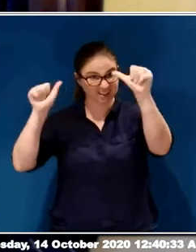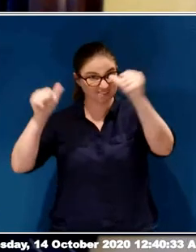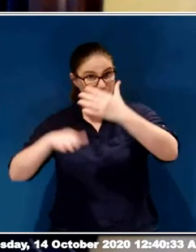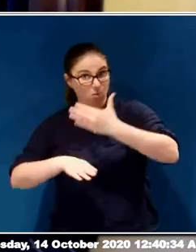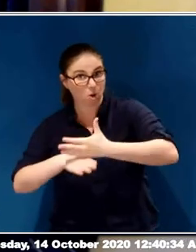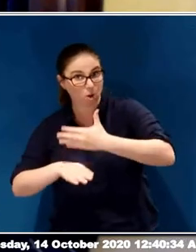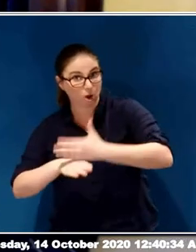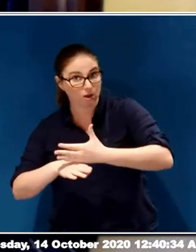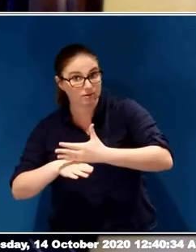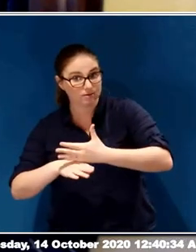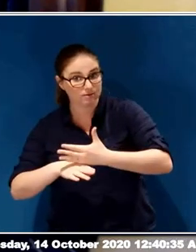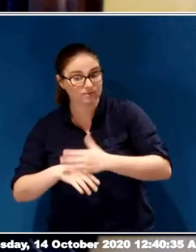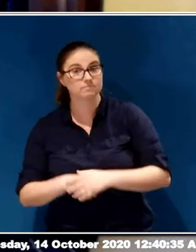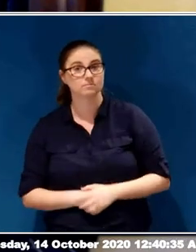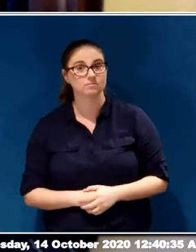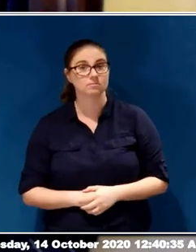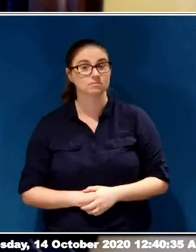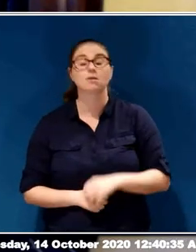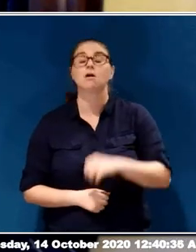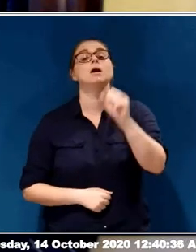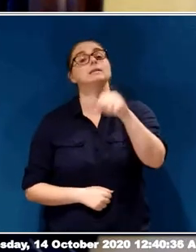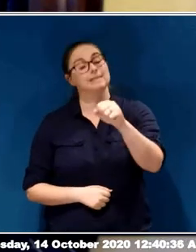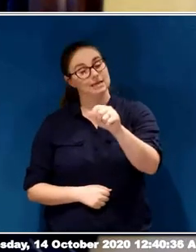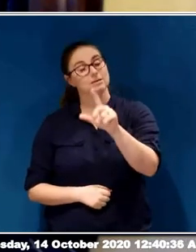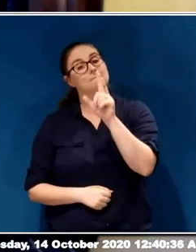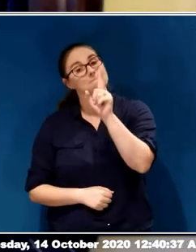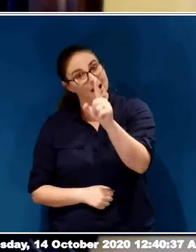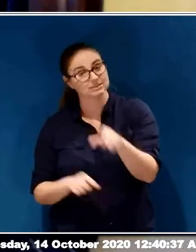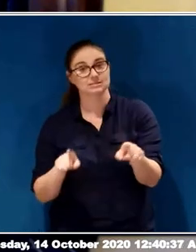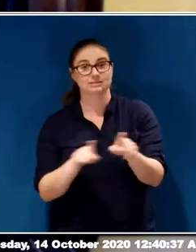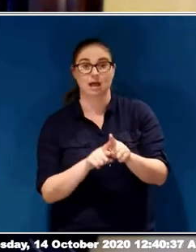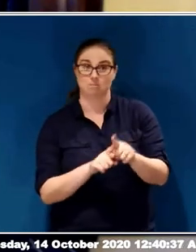So if students, for example --- an adjustment was provided to allow a